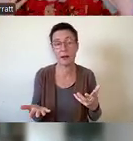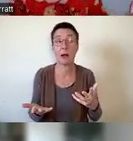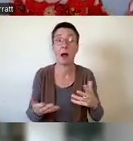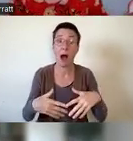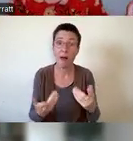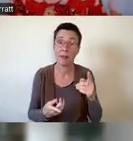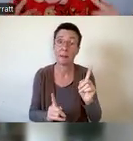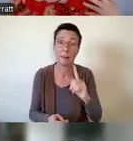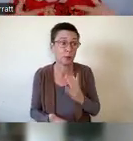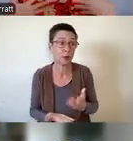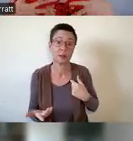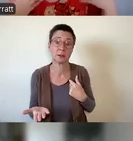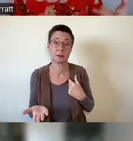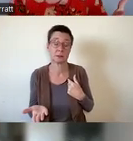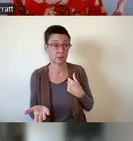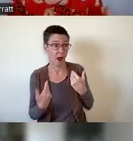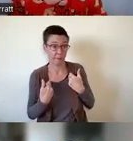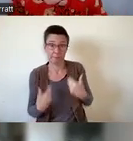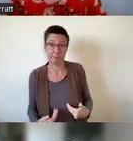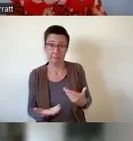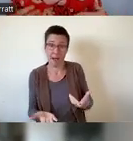trusting you more as being the individual you say you are.